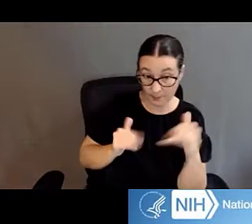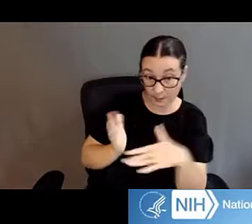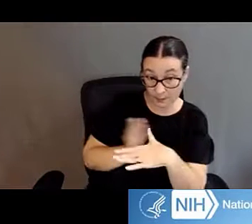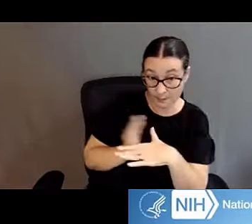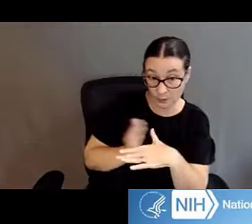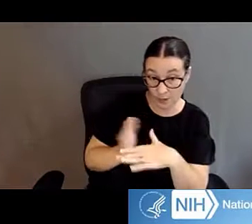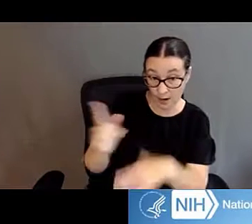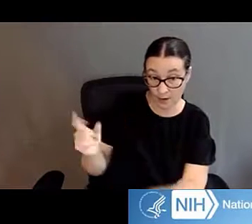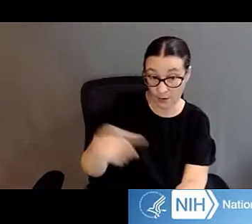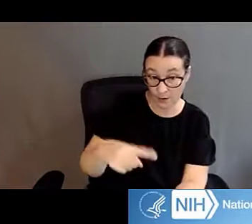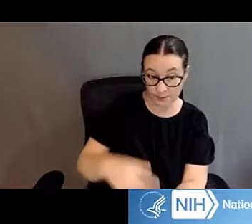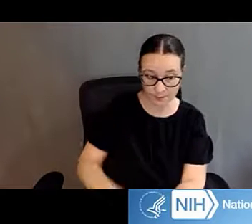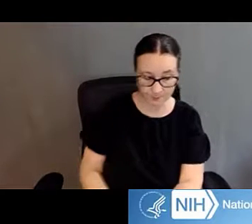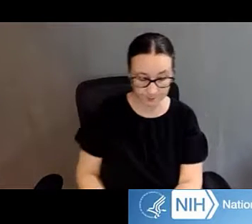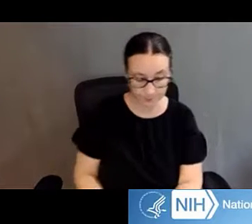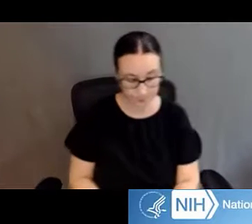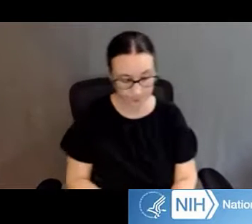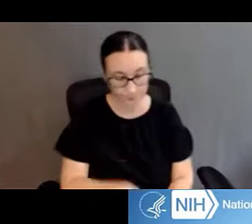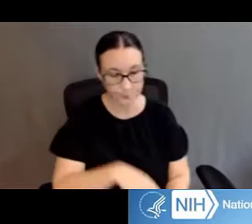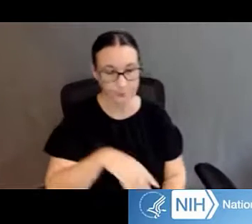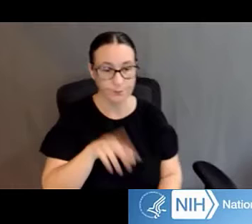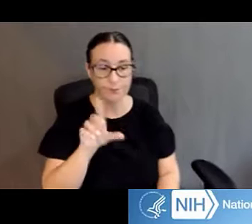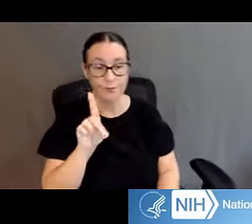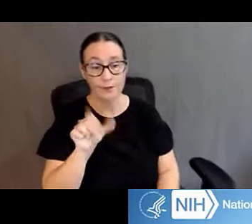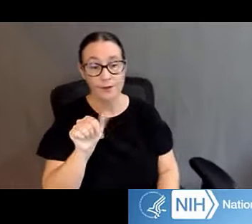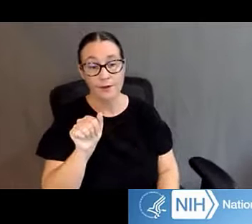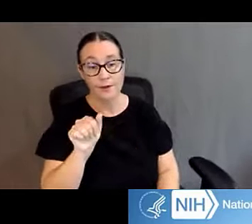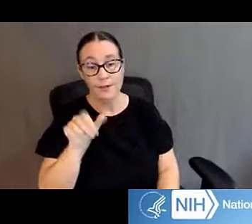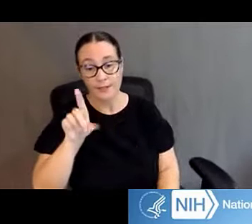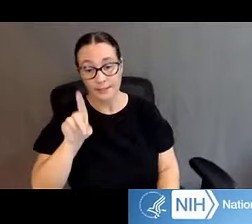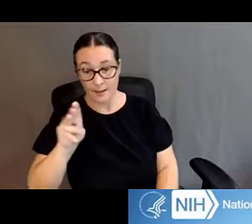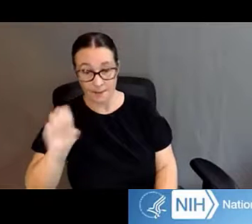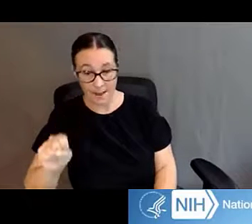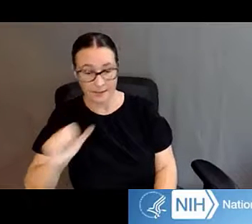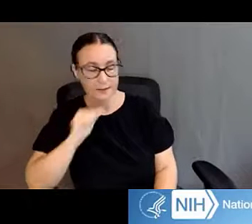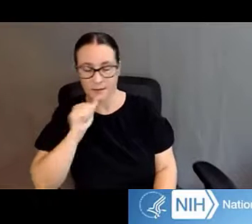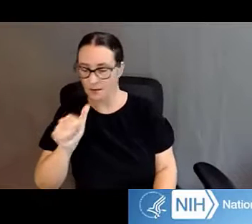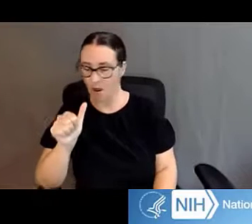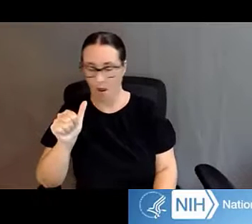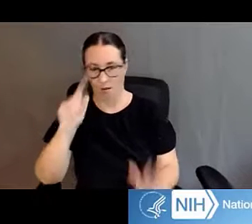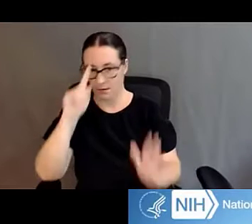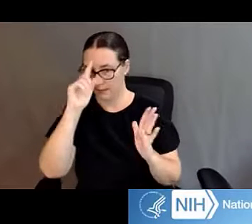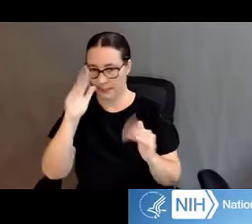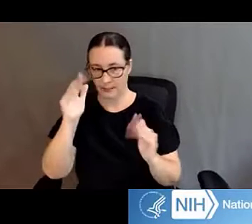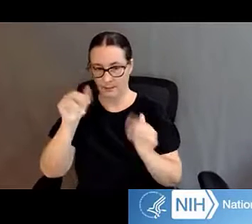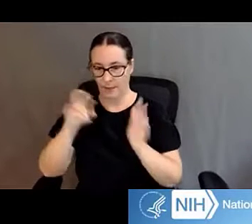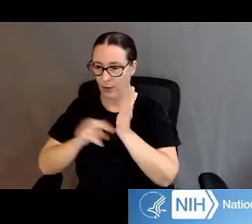Taunton Paine: So the Data Management and Sharing Policy does not expect researchers to attempt to maximize